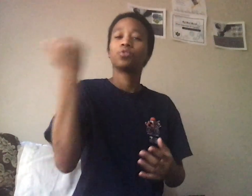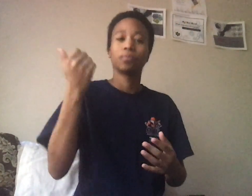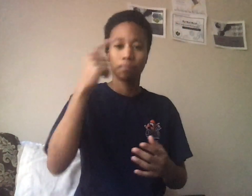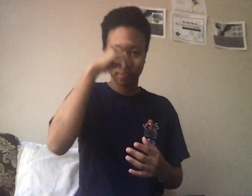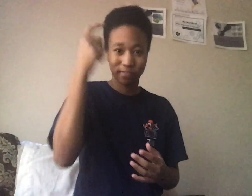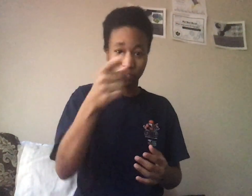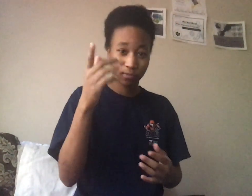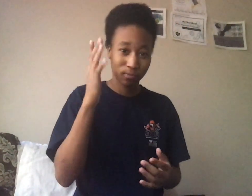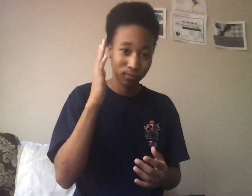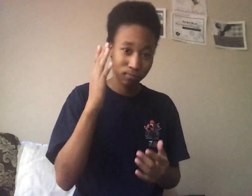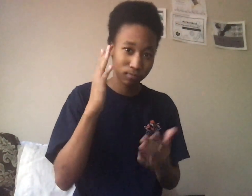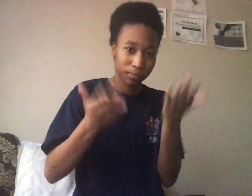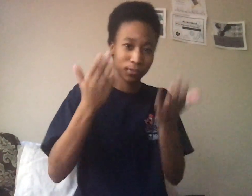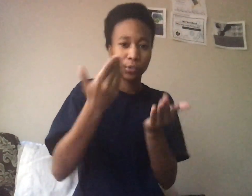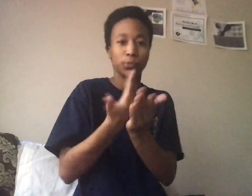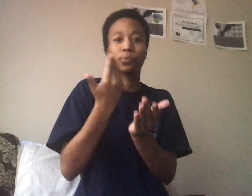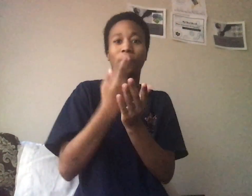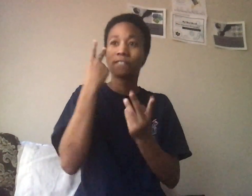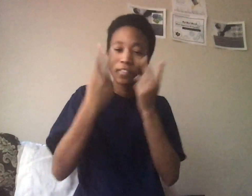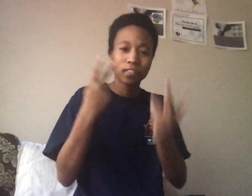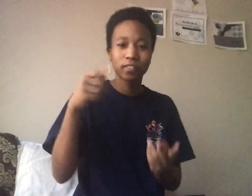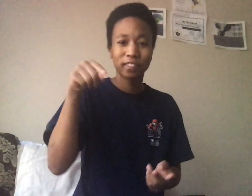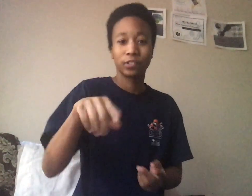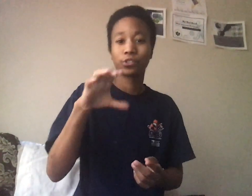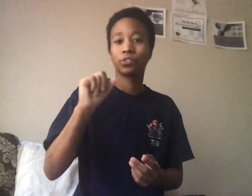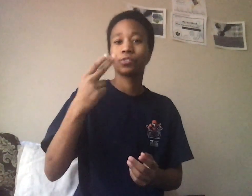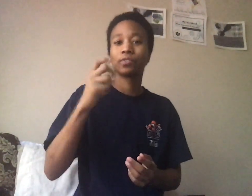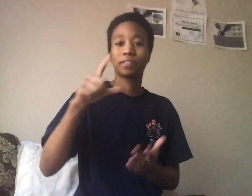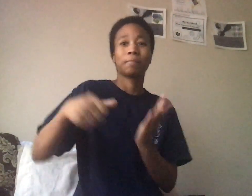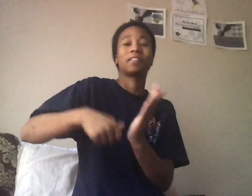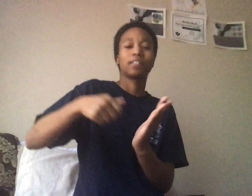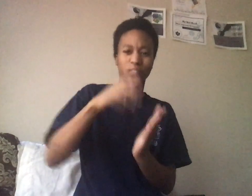so, better because you maybe a new visitor on this channel page.